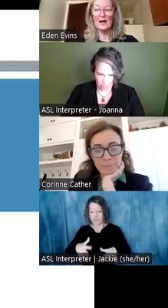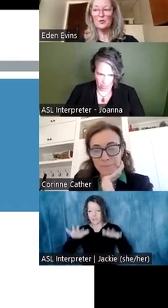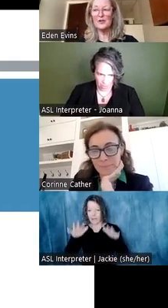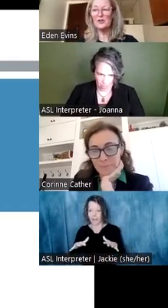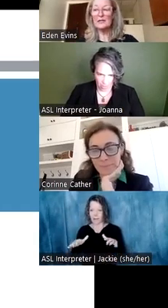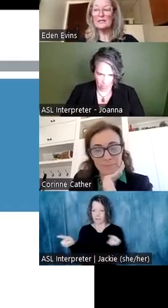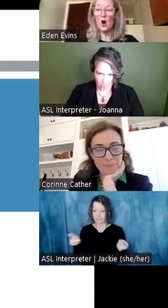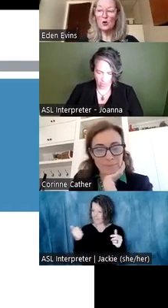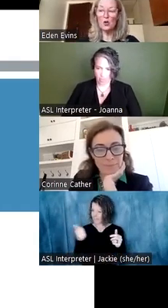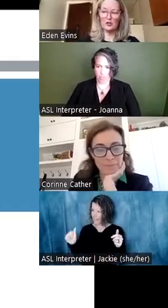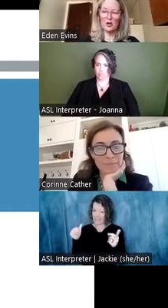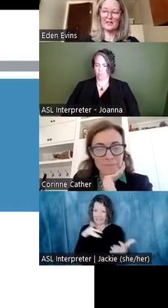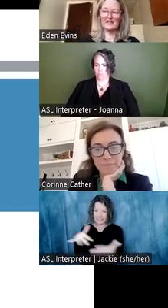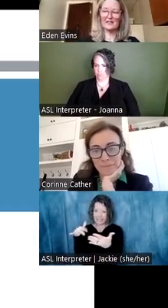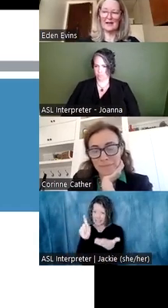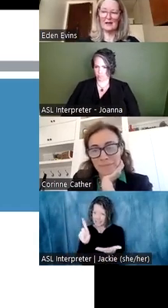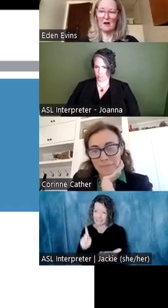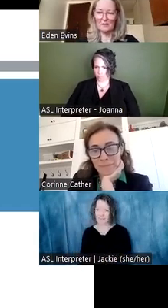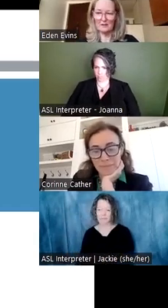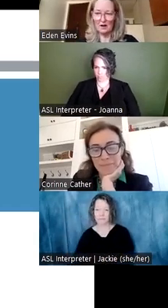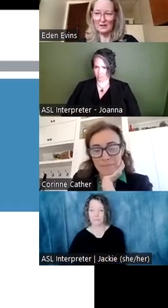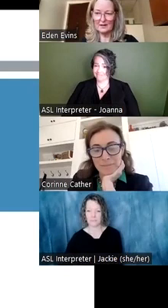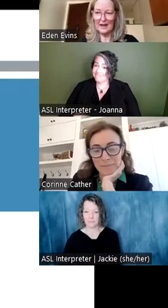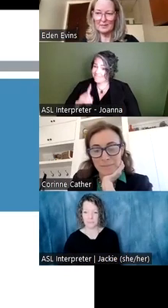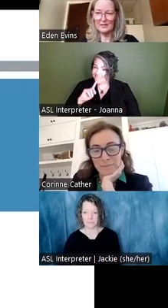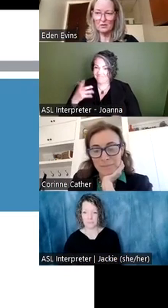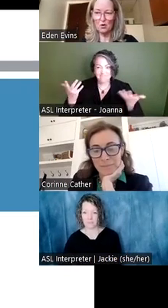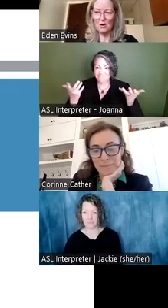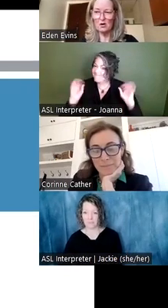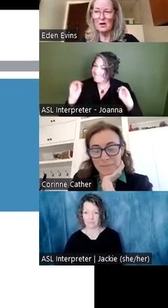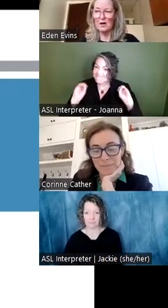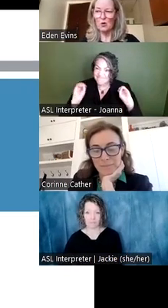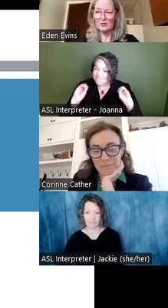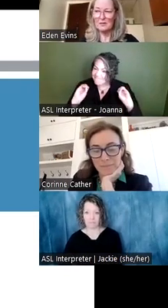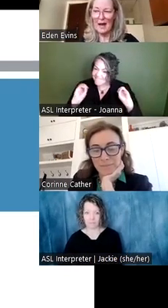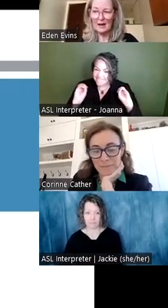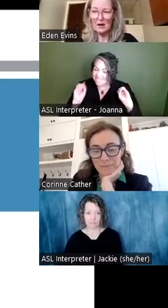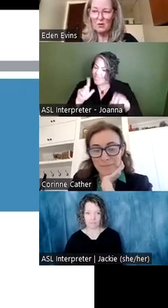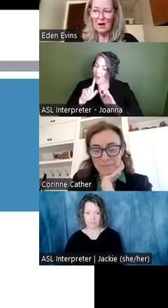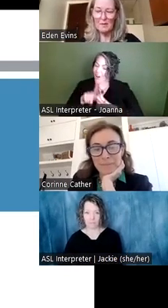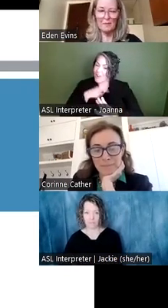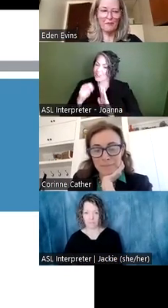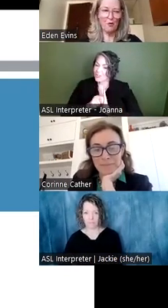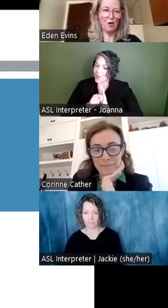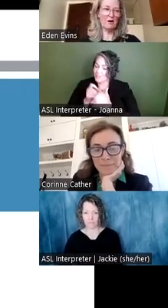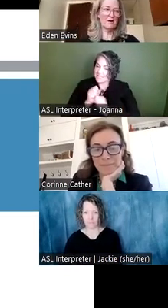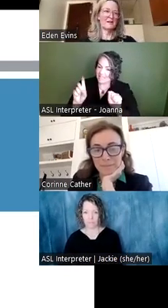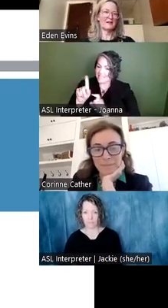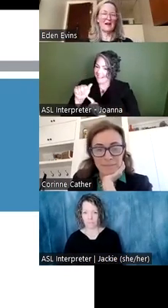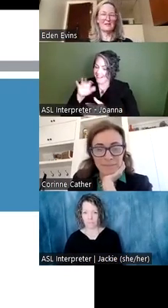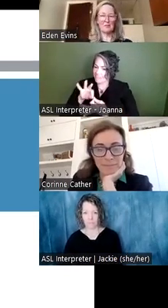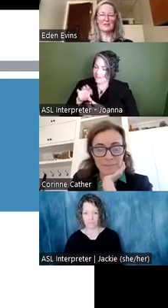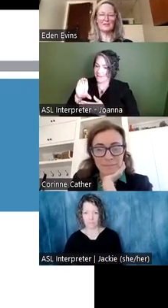Gosh, well, there's really no long-term safety data on cannabis or tobacco for depressive